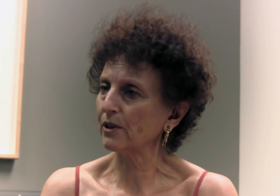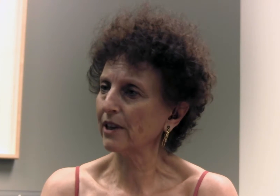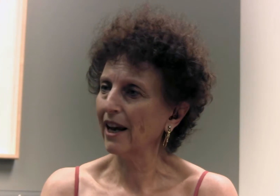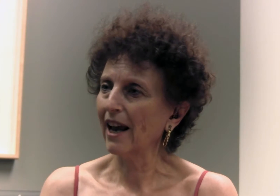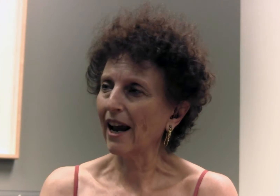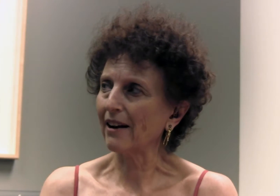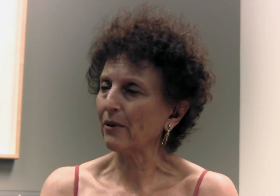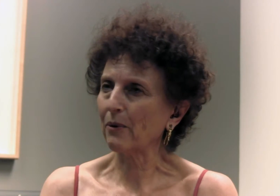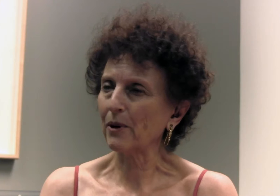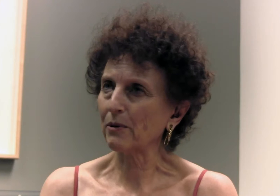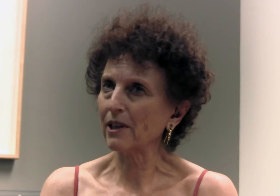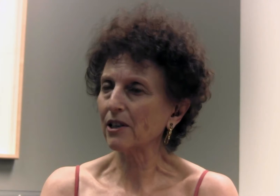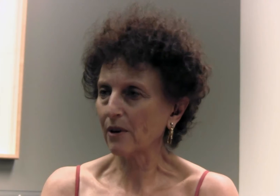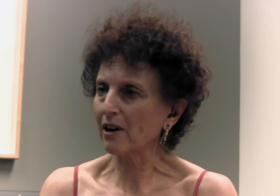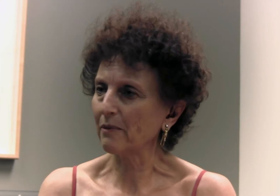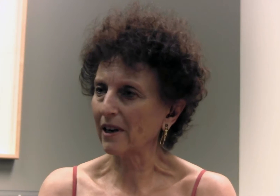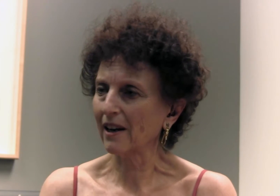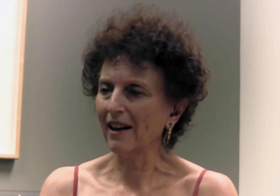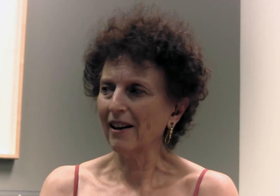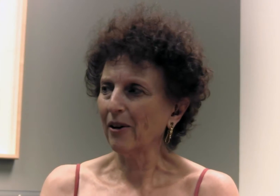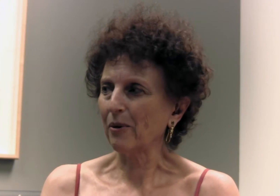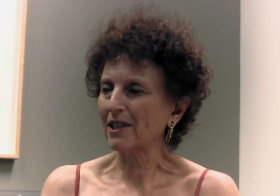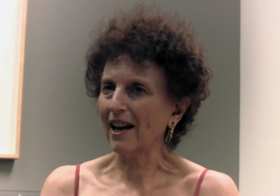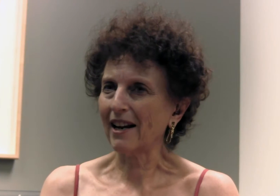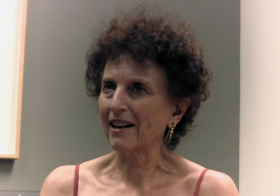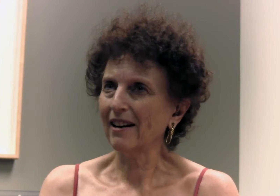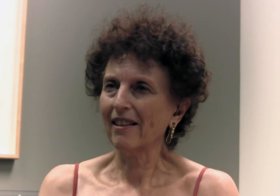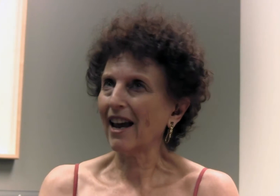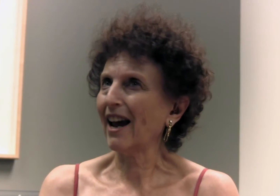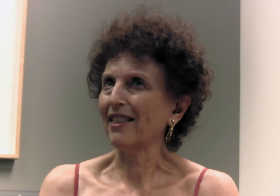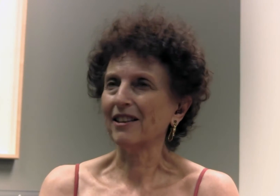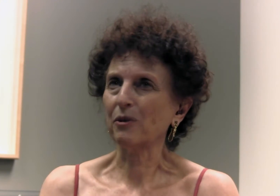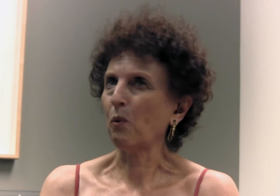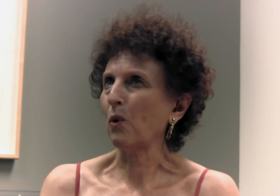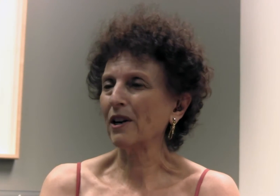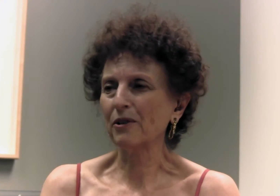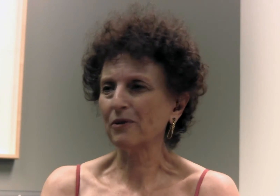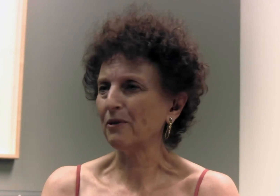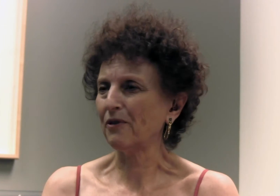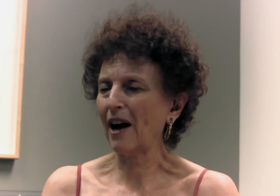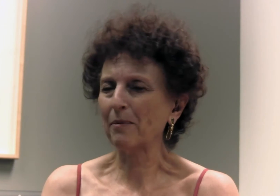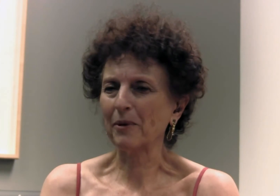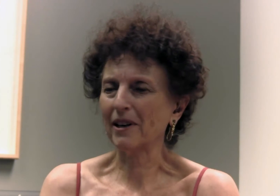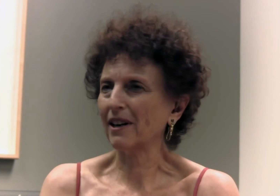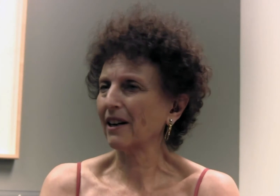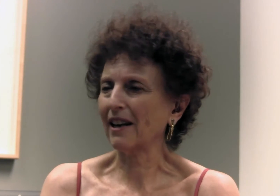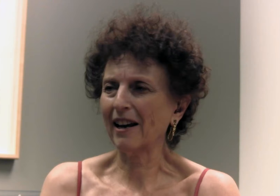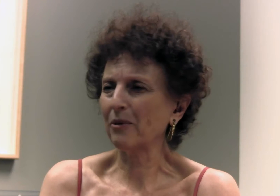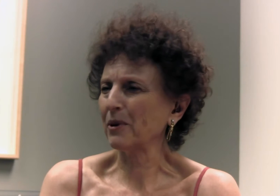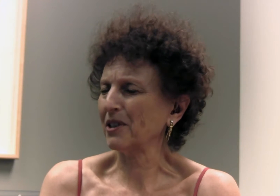and what really struck me was that they had this wonderful vibrant language.